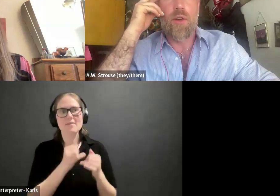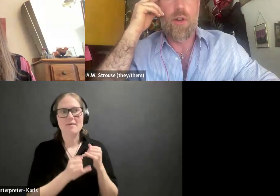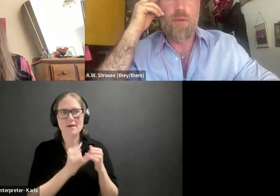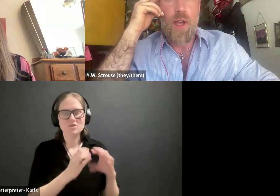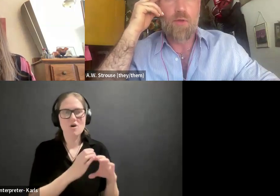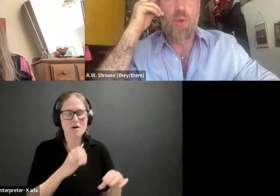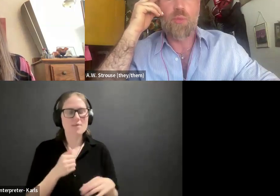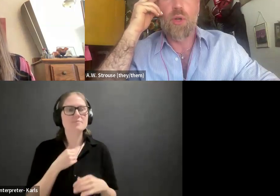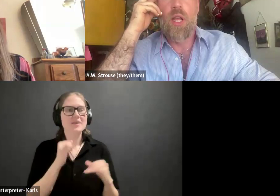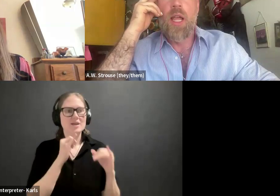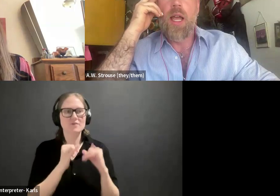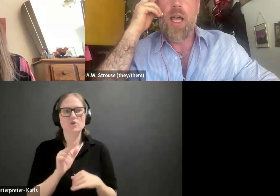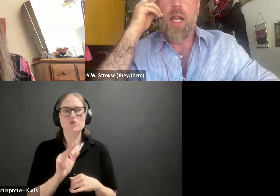35 people, and…